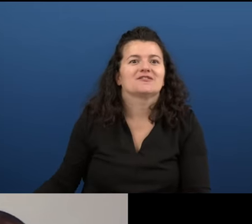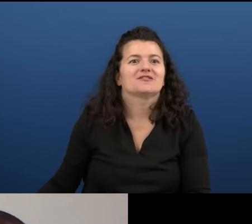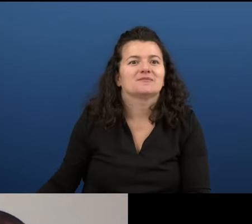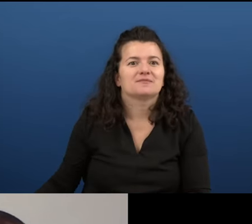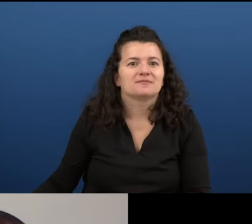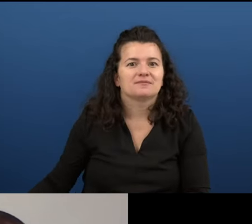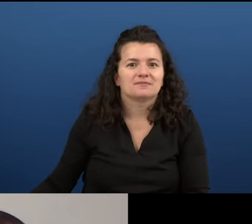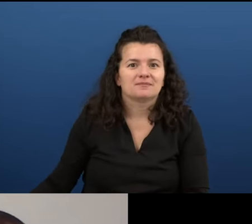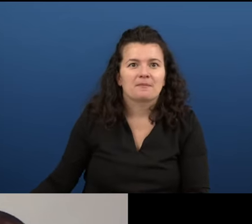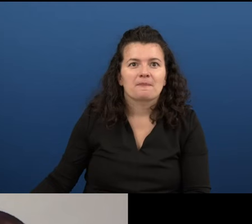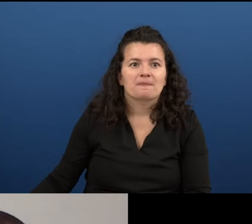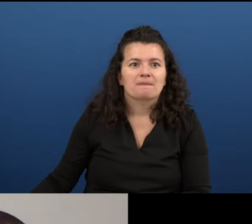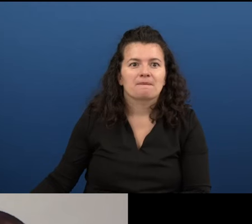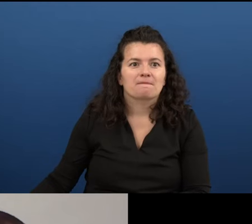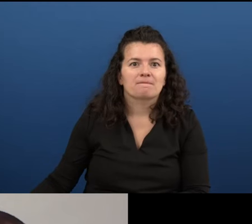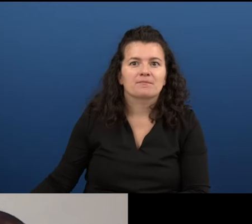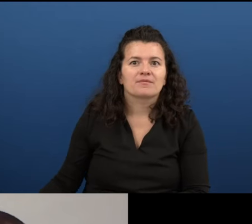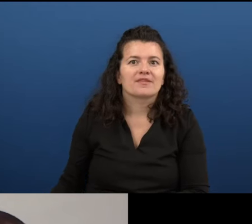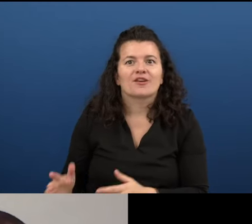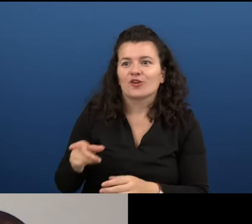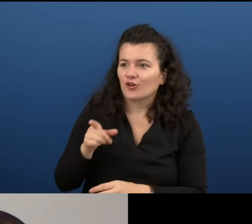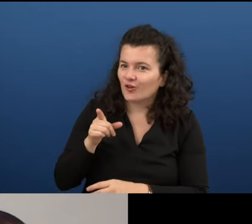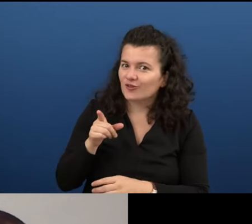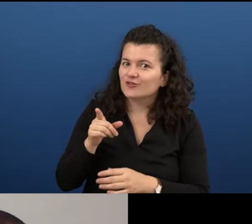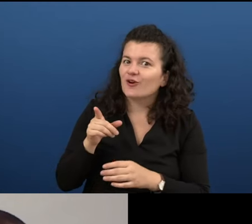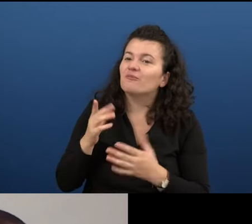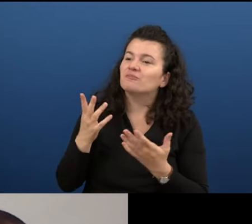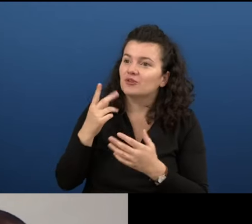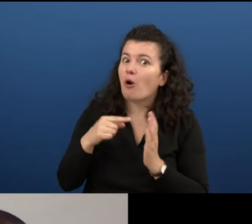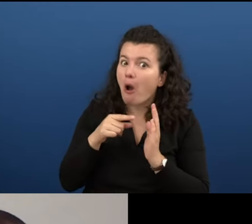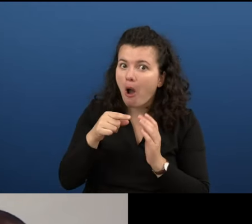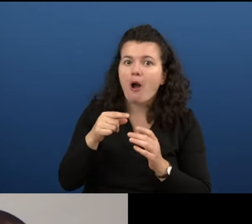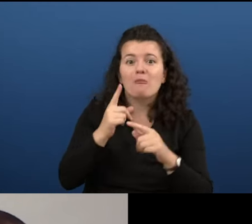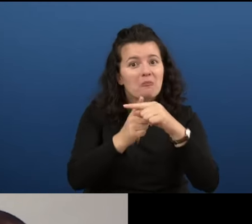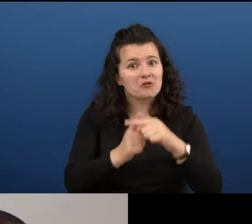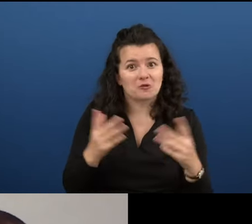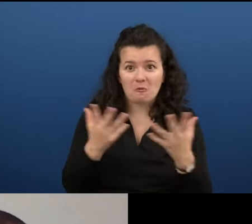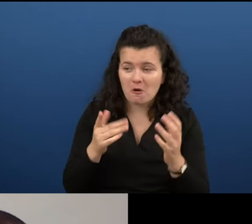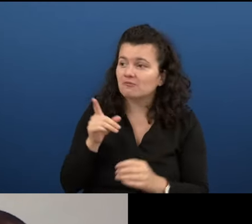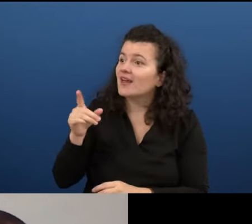10:20:12 a possibility to pass on Andy cafe. No sermon on the accessibility, Mr. To set